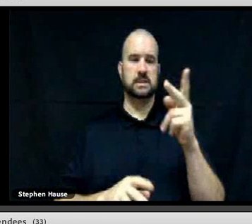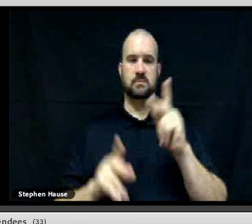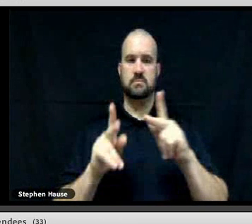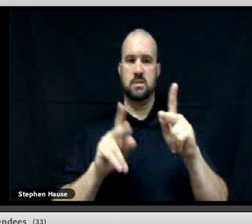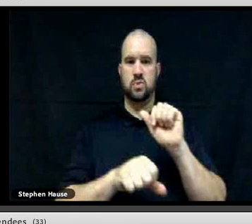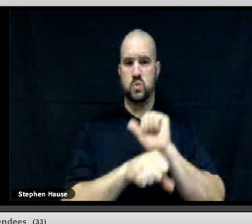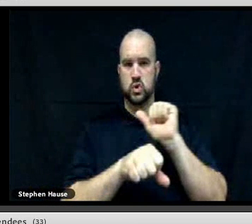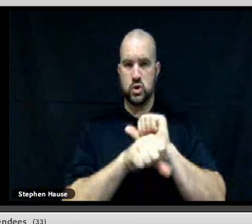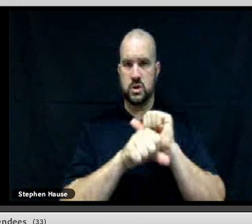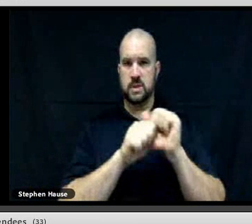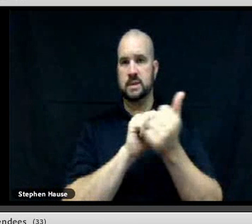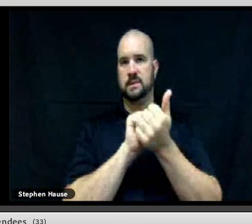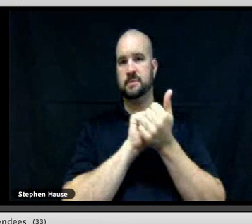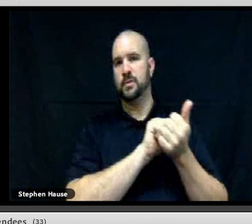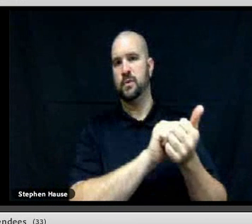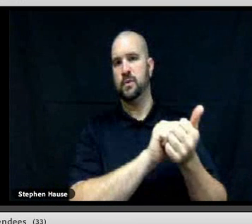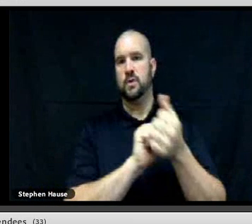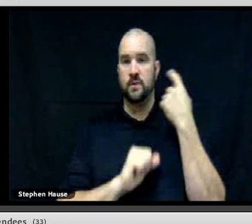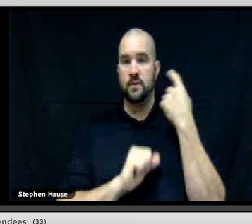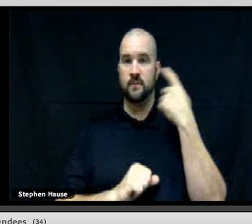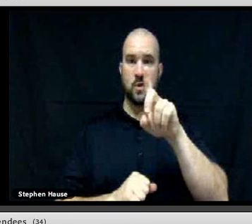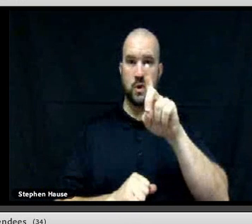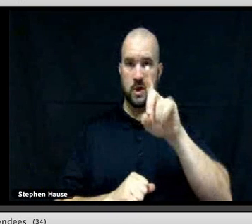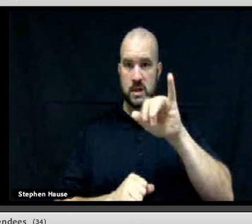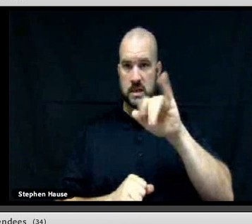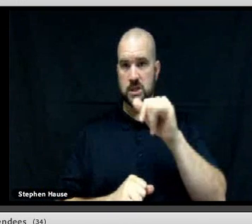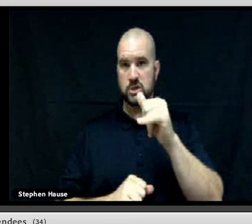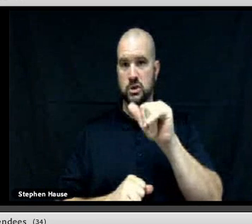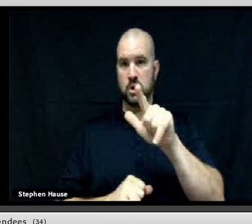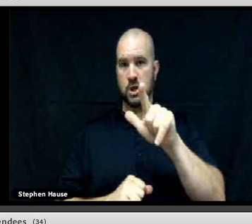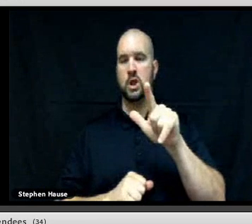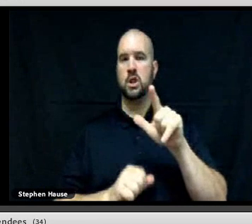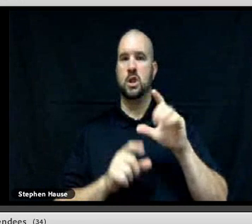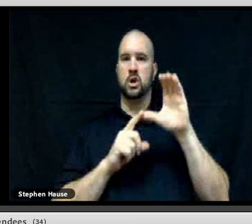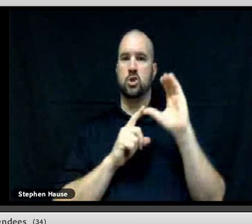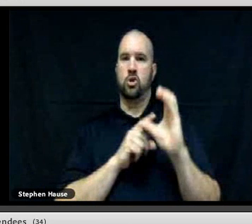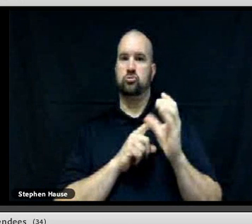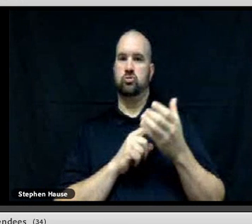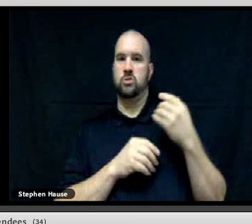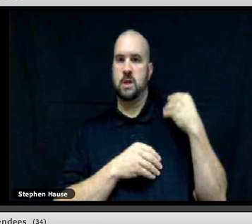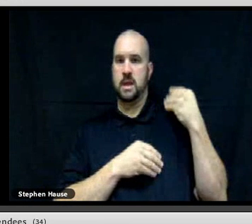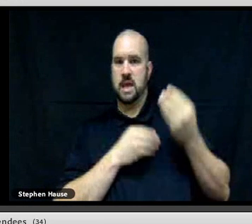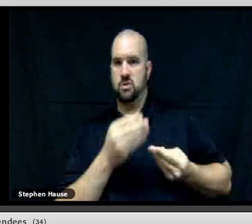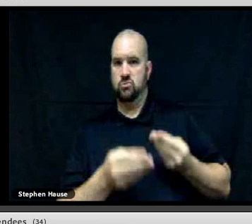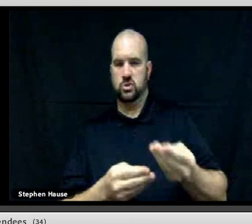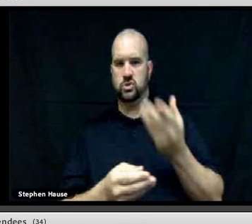um, digital cultural heritage materials around the state. Um, and also the DPLA API allows for our content